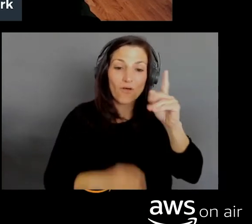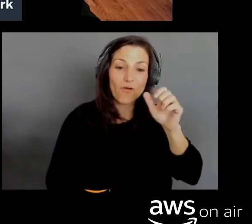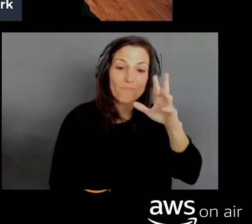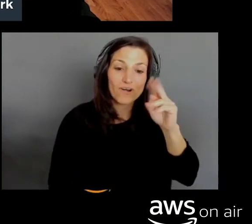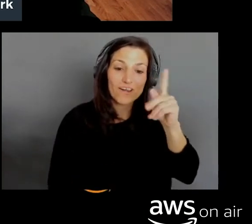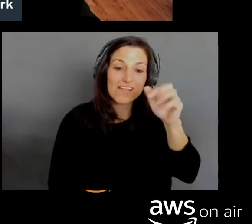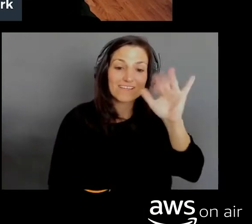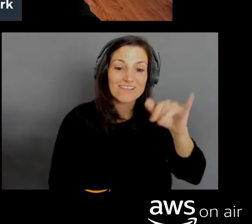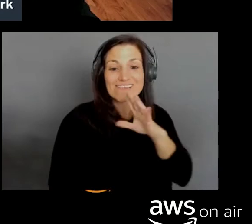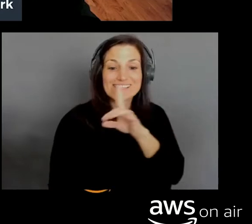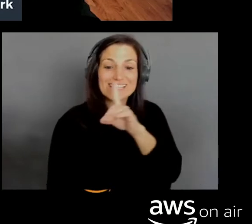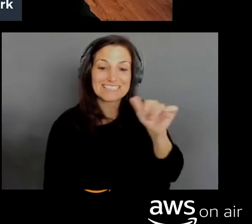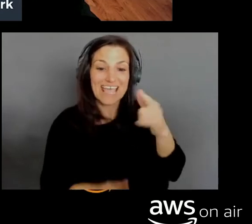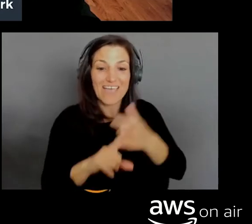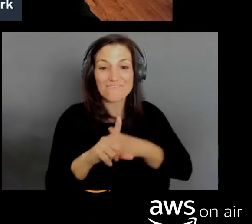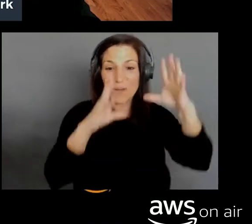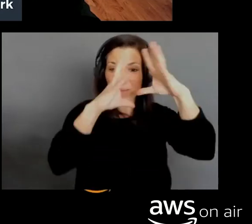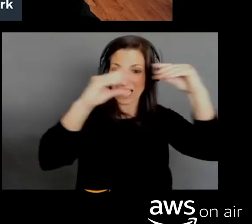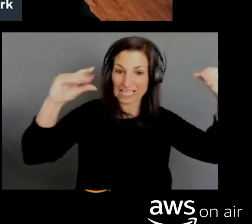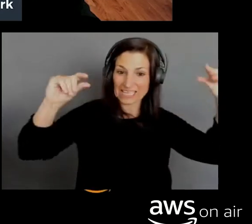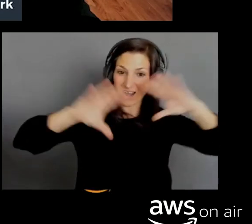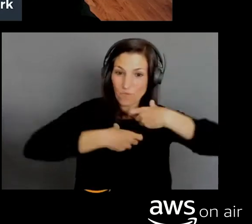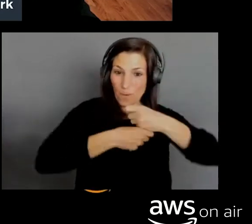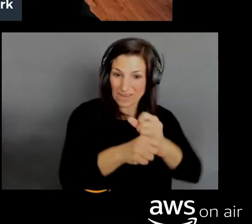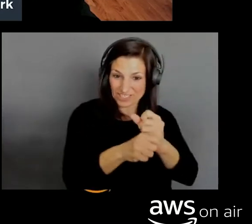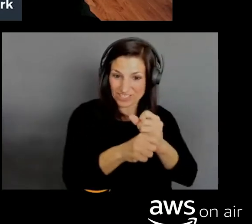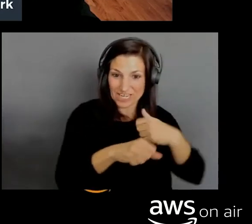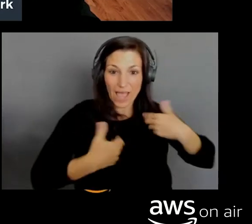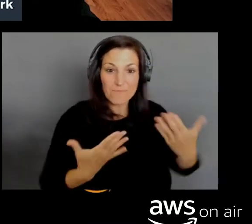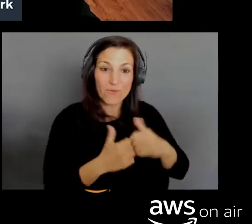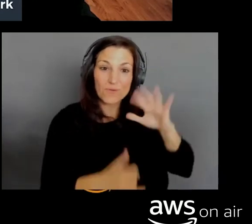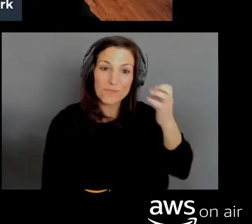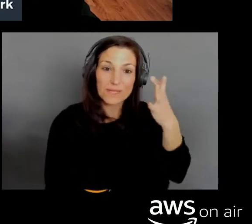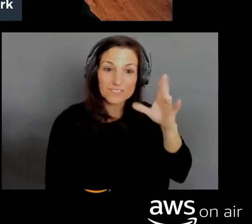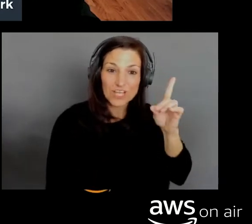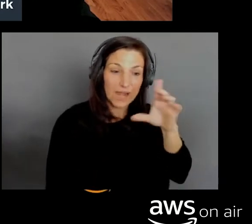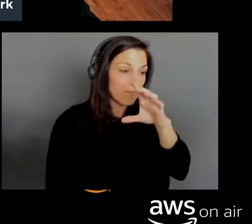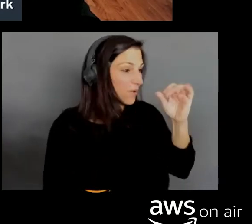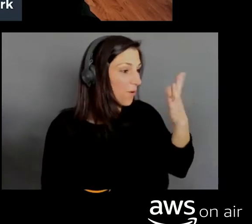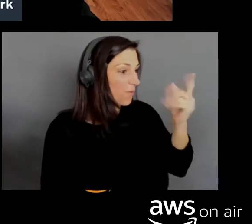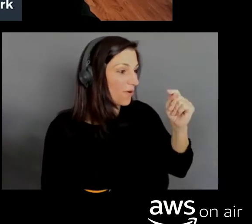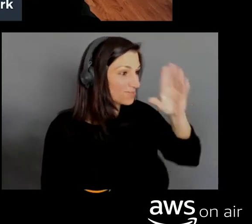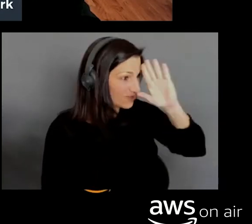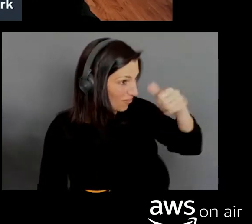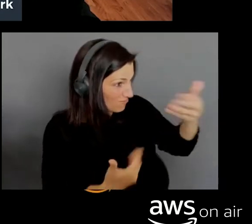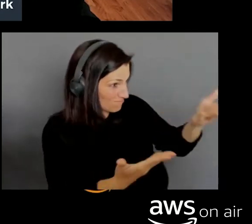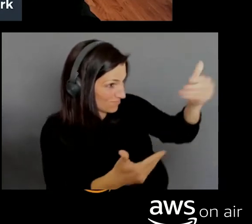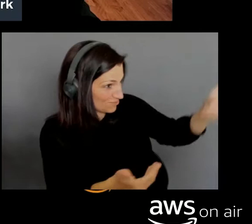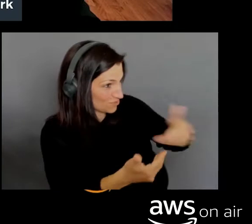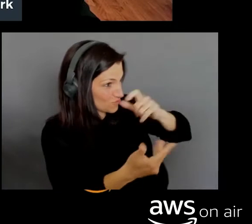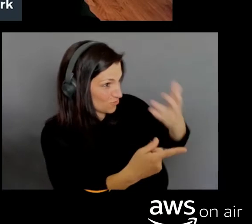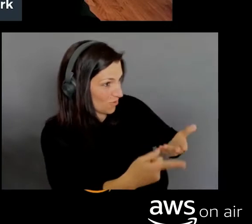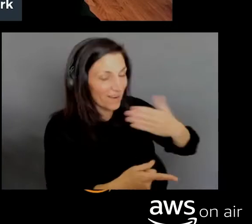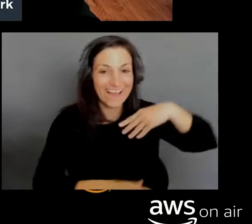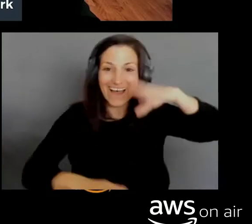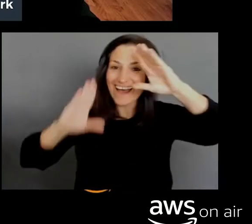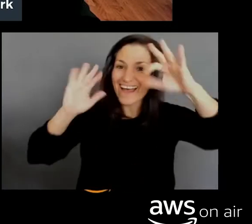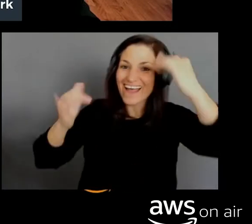And I'm joined here with Chad, my co-host. Chad, introduce yourself. - Yeah. Hey everybody, it's good to see you. Glad you're with us.